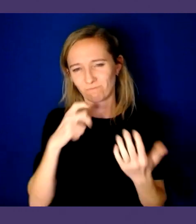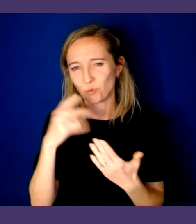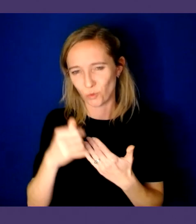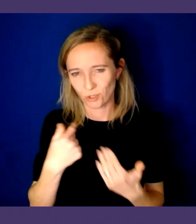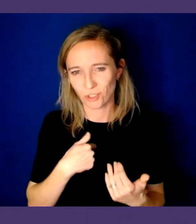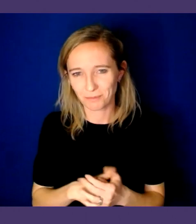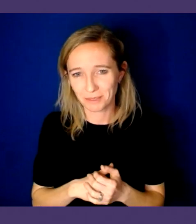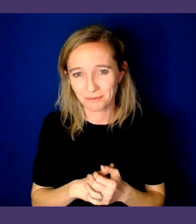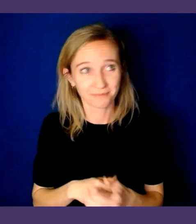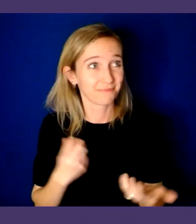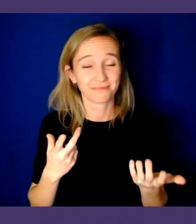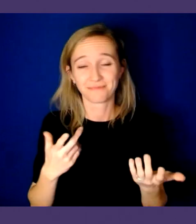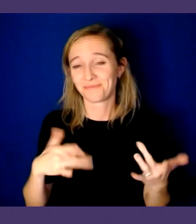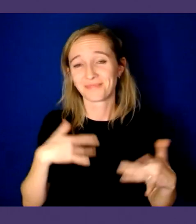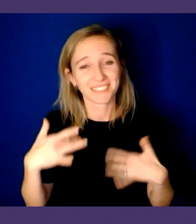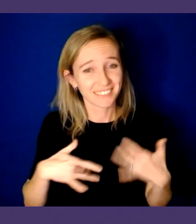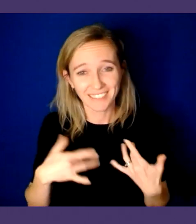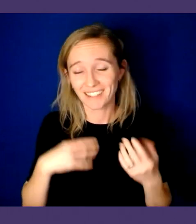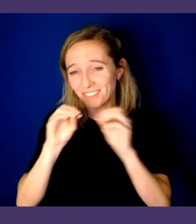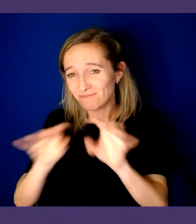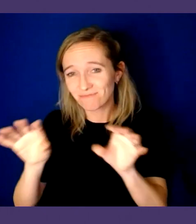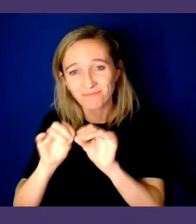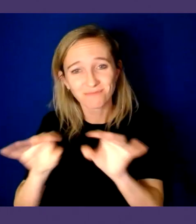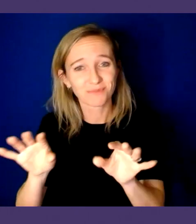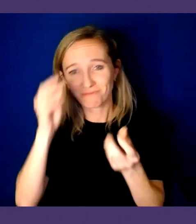to get the word out and would love your help.